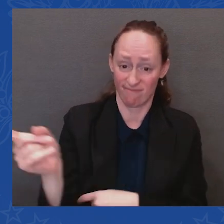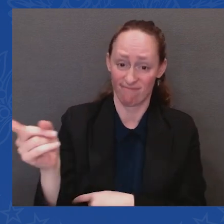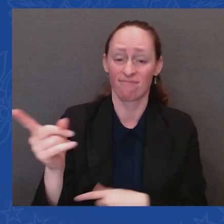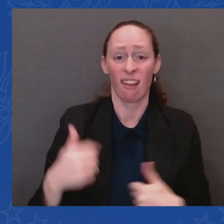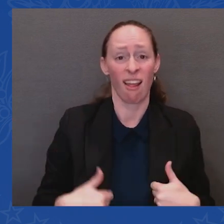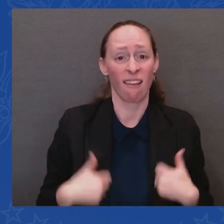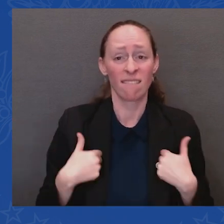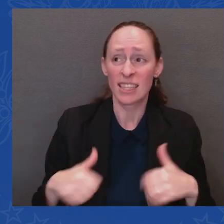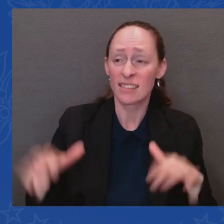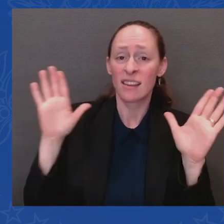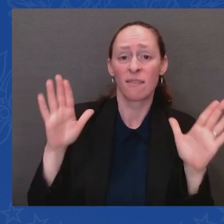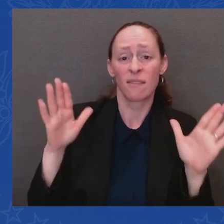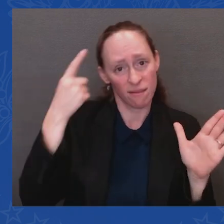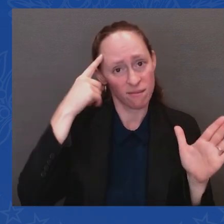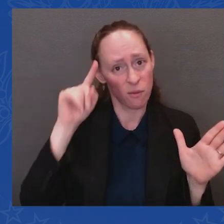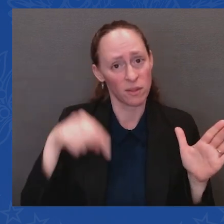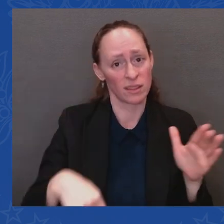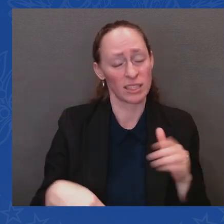to defend the freedoms we hold so dear.